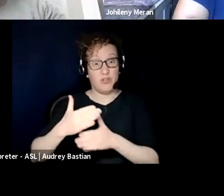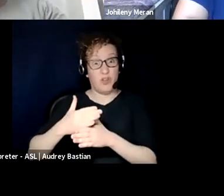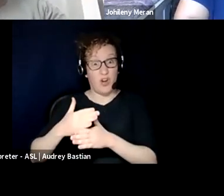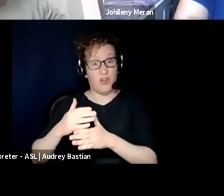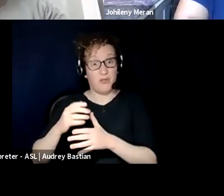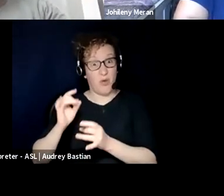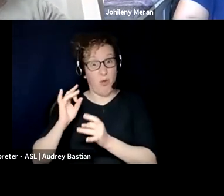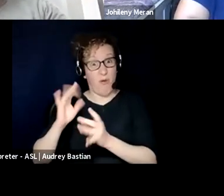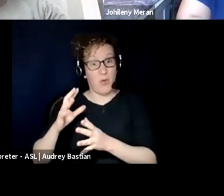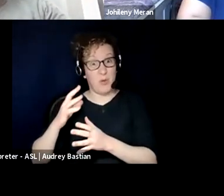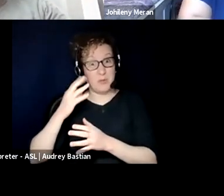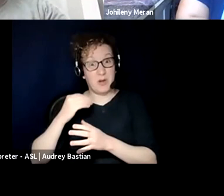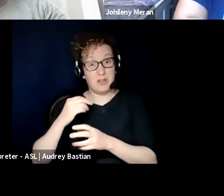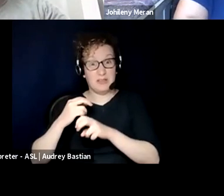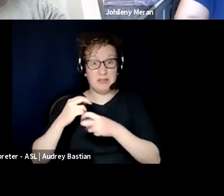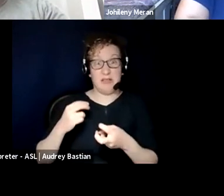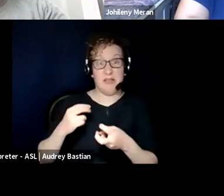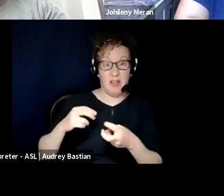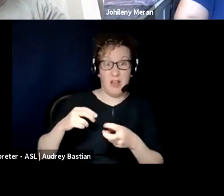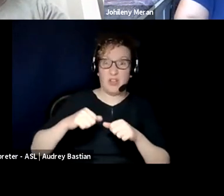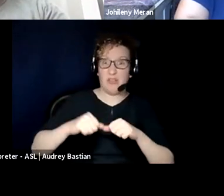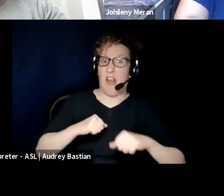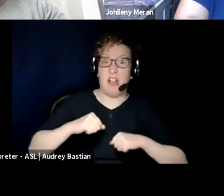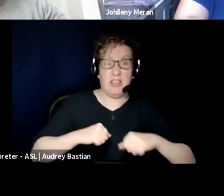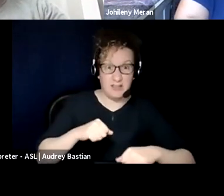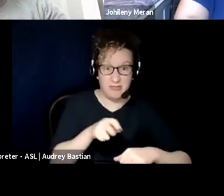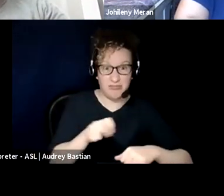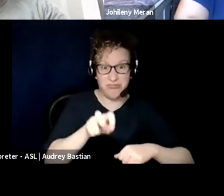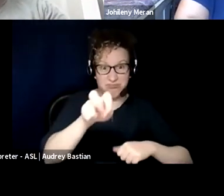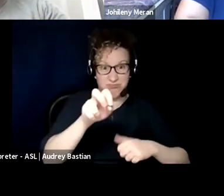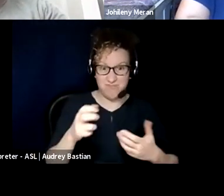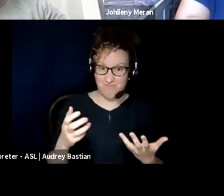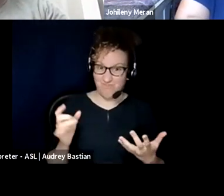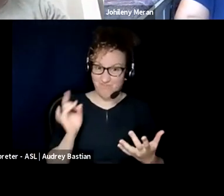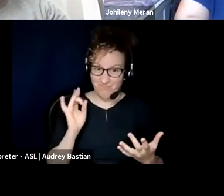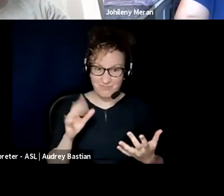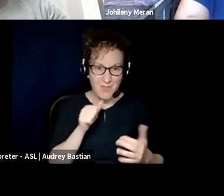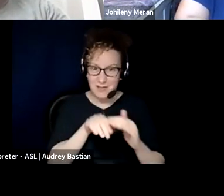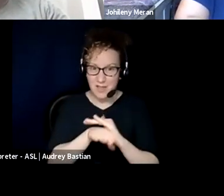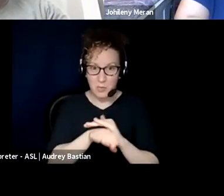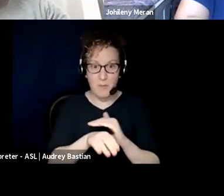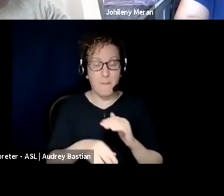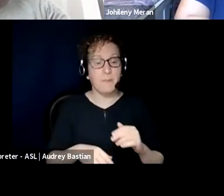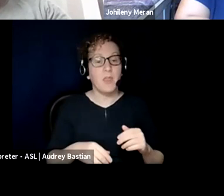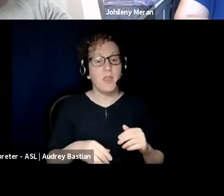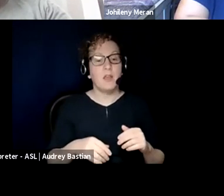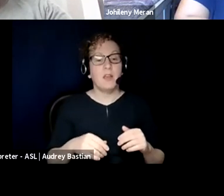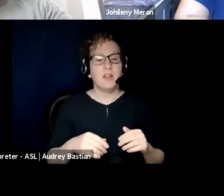inaccessible it is. And so having to put aside more, budget more